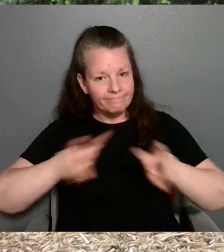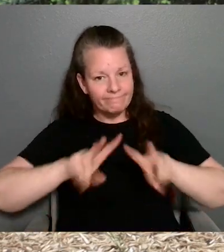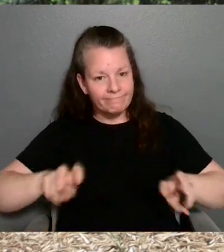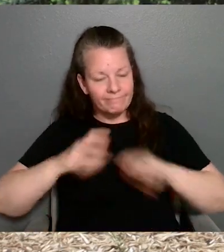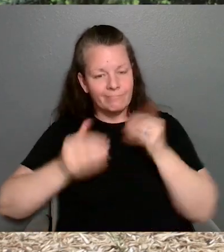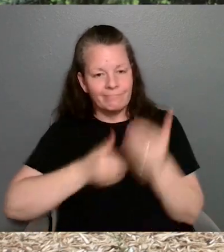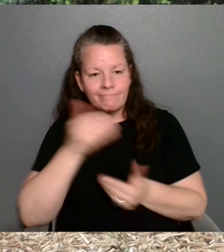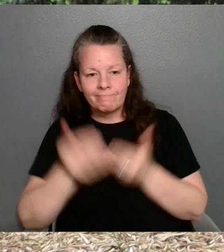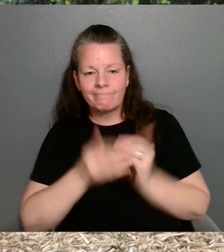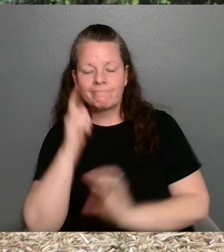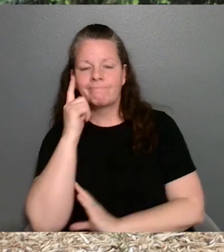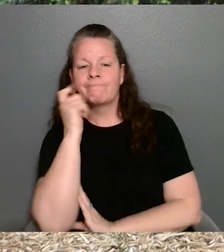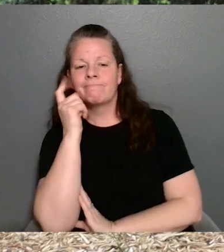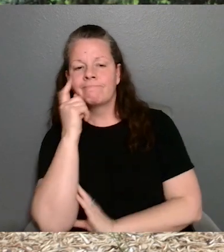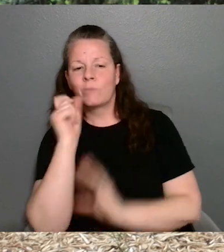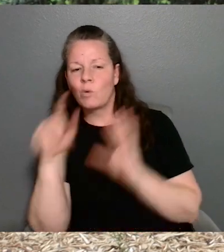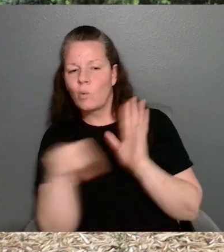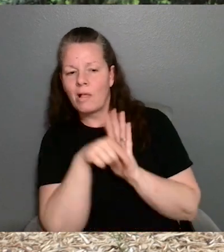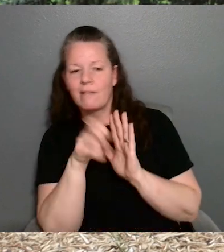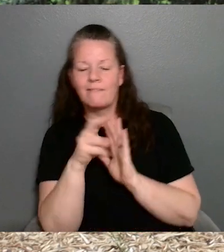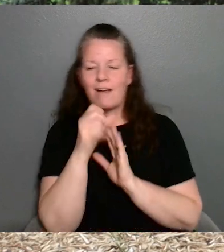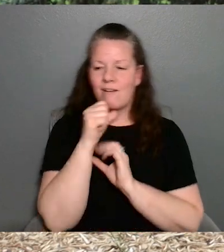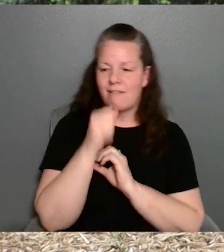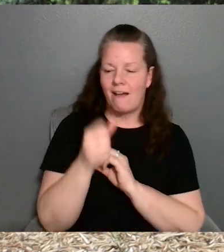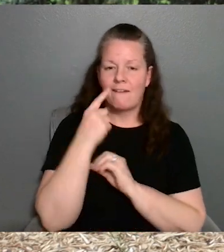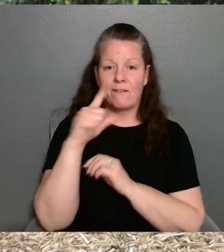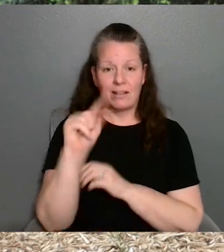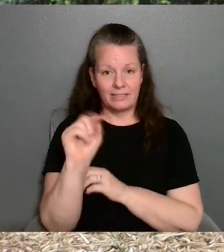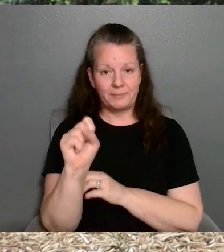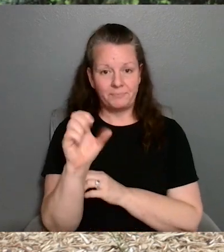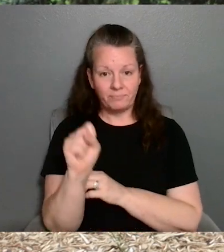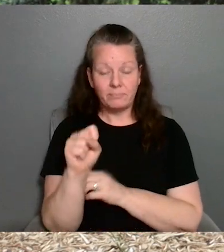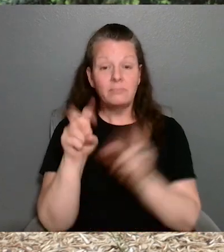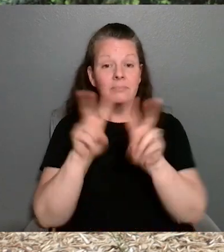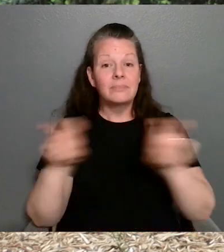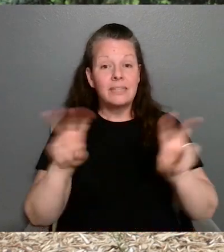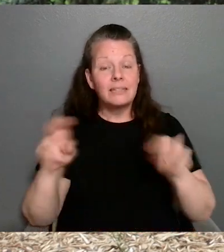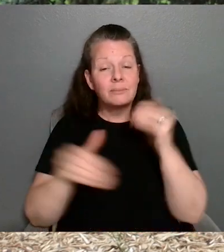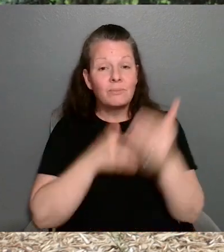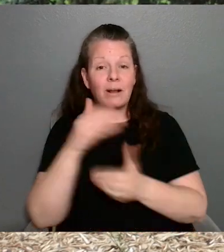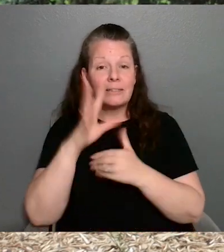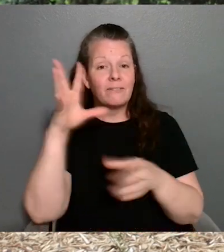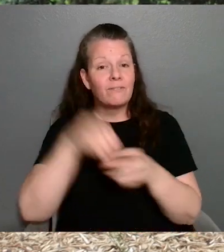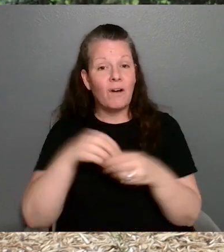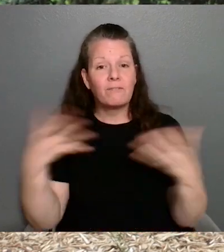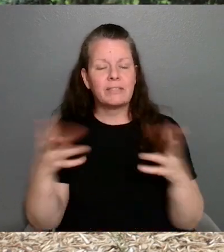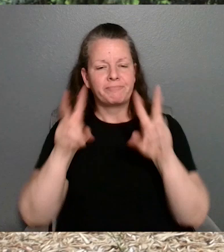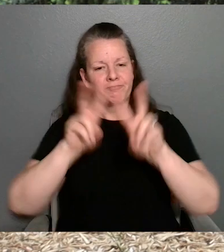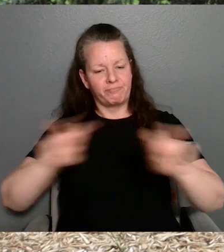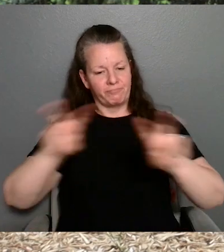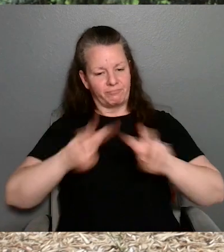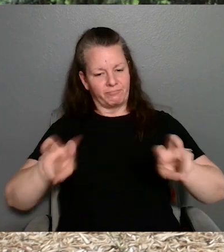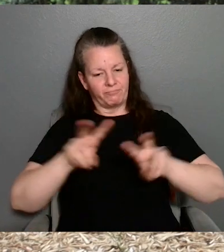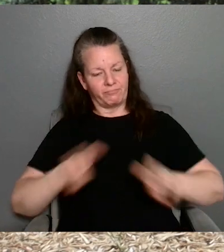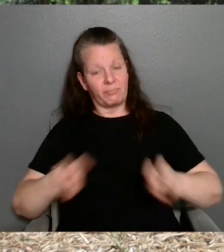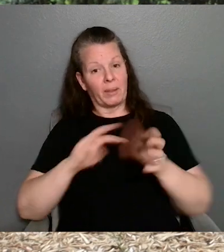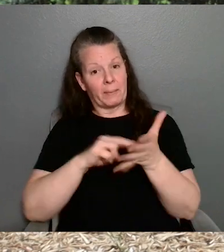process to determine whether you qualify for LTSS. The assessment process involves assessing or determining, in other words,